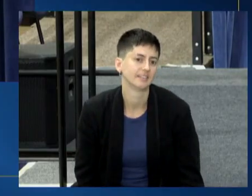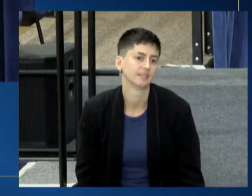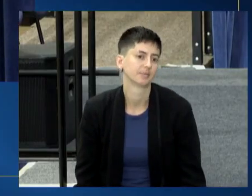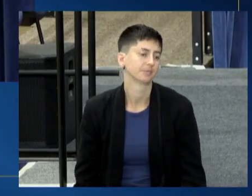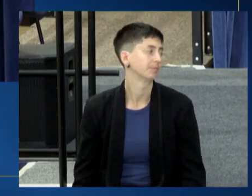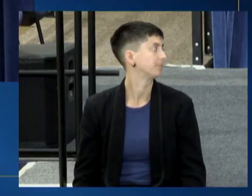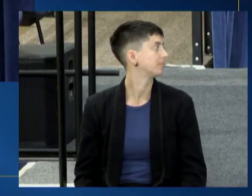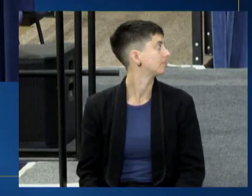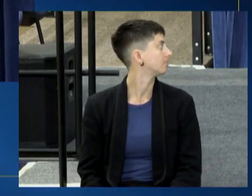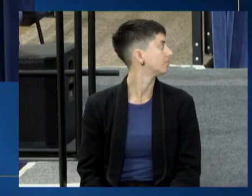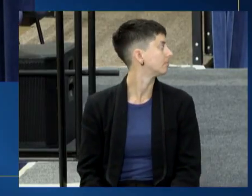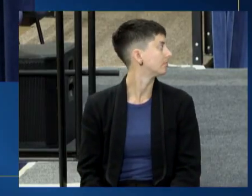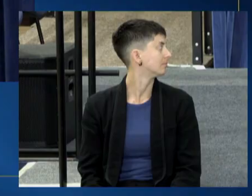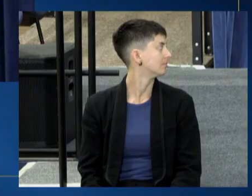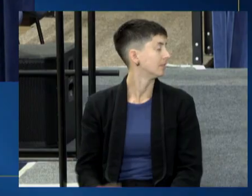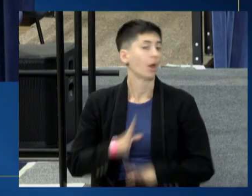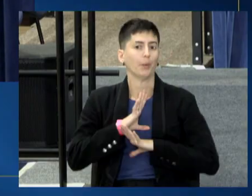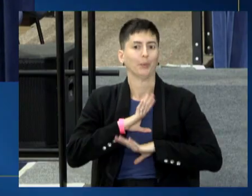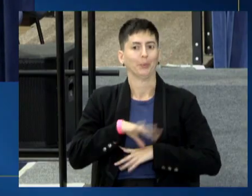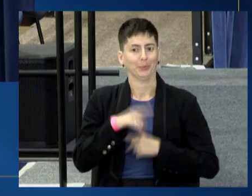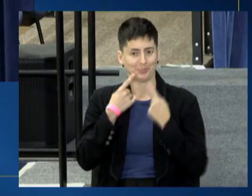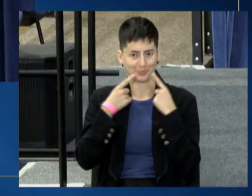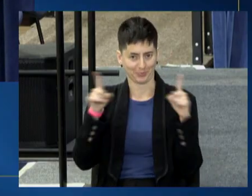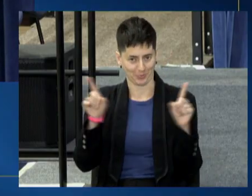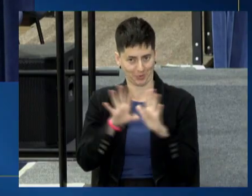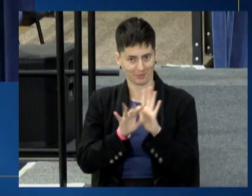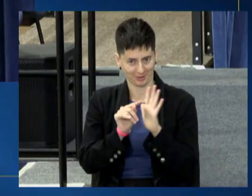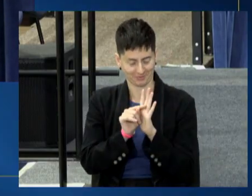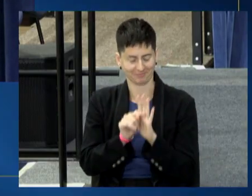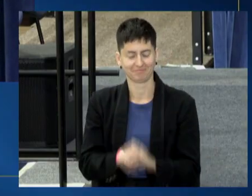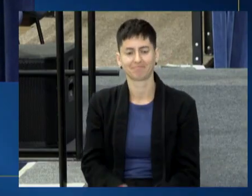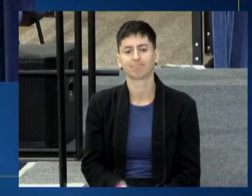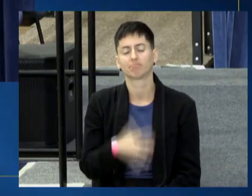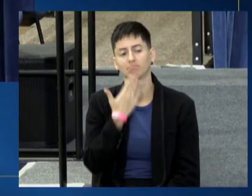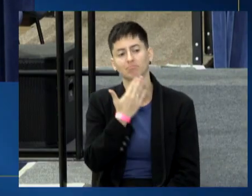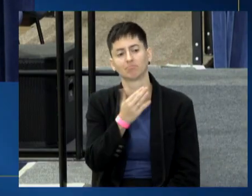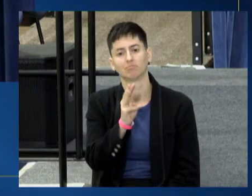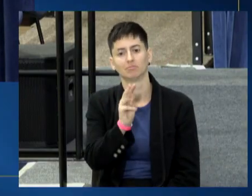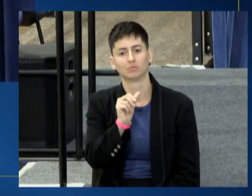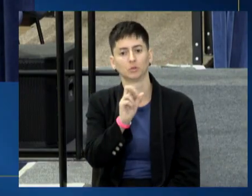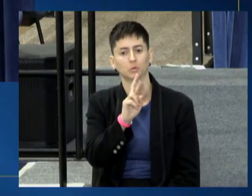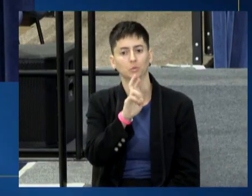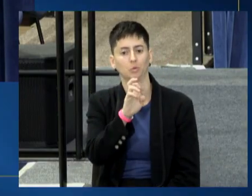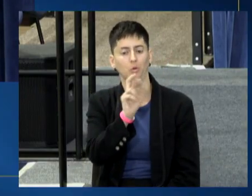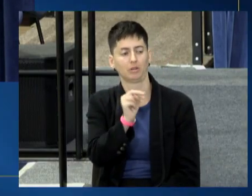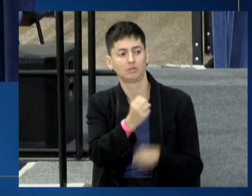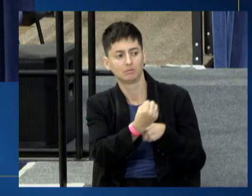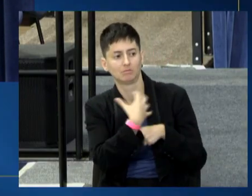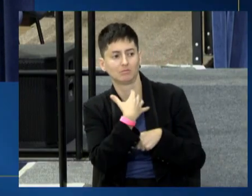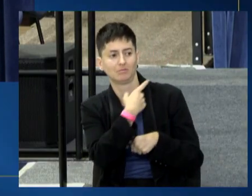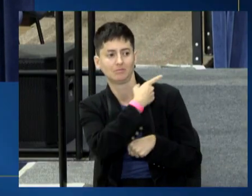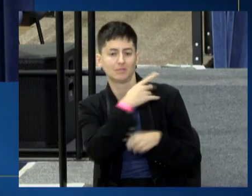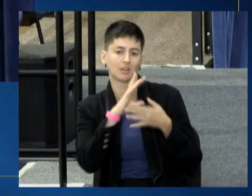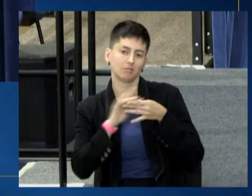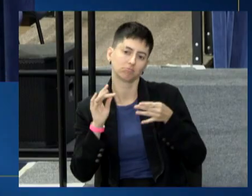Stephen Konya: Glad we got that working. And thank you to Warren for sending that message. I know he desperately wanted to be here. It just didn't work out this time. There's other work